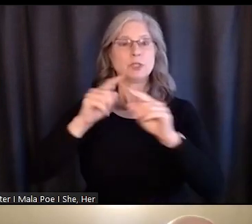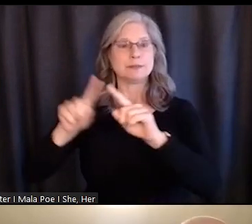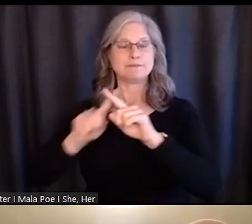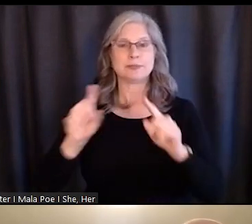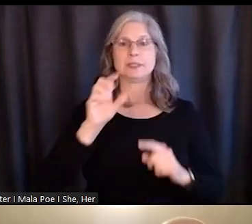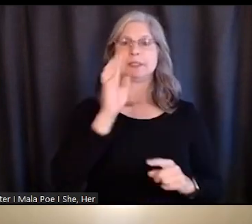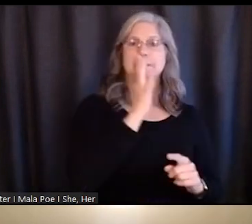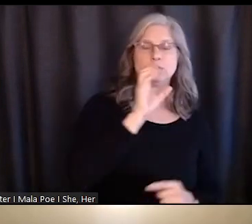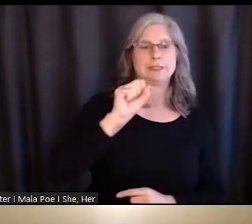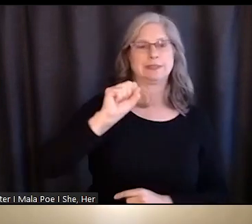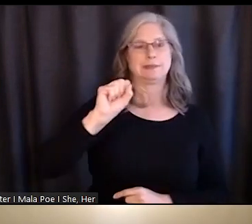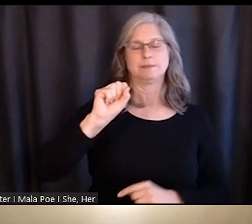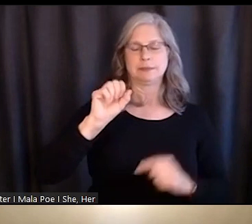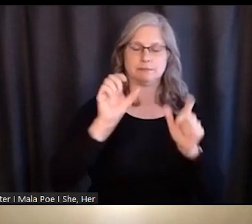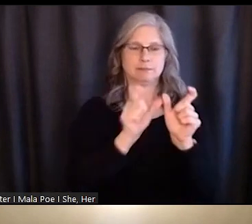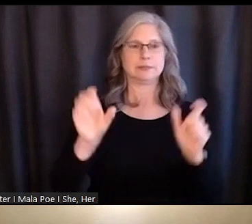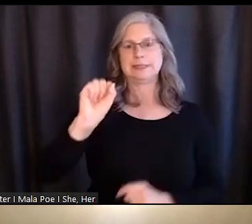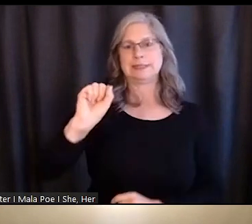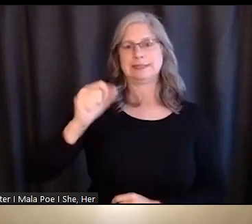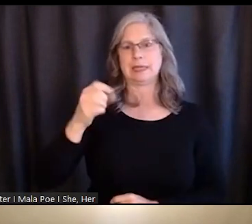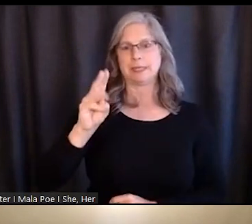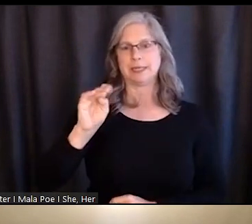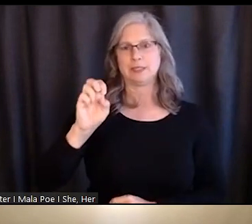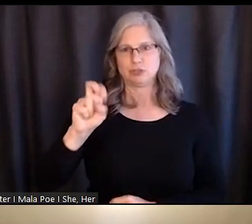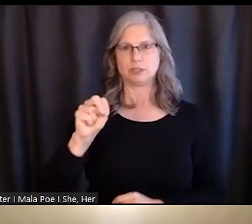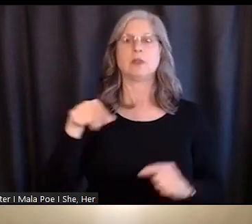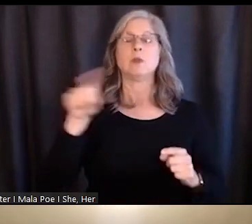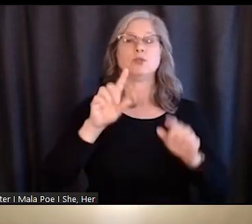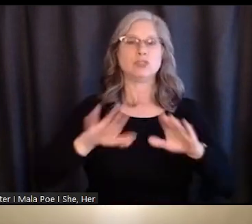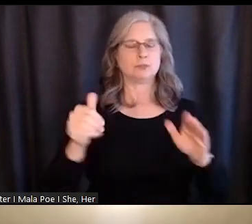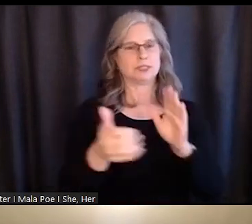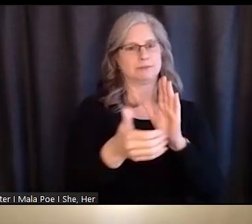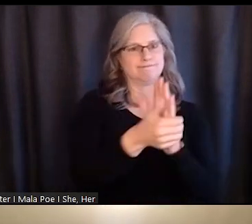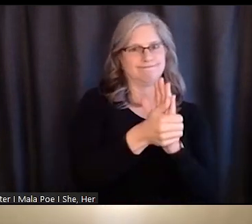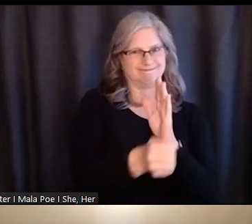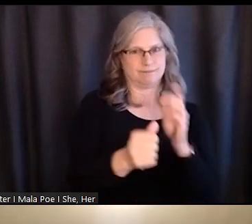And this is one of the first tasks that children have to master in order to start constructing a language,